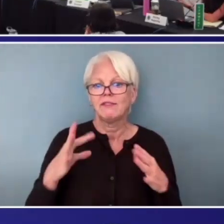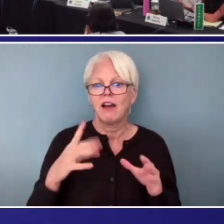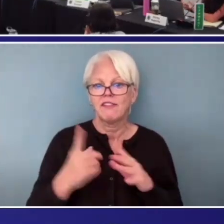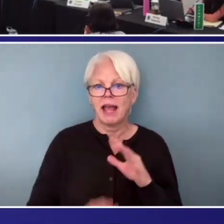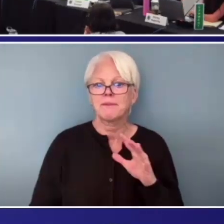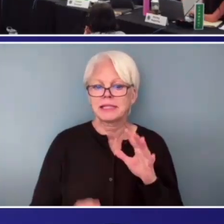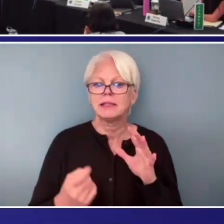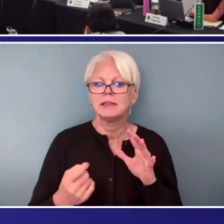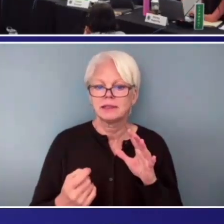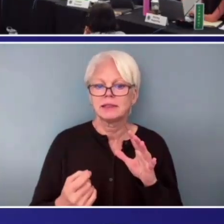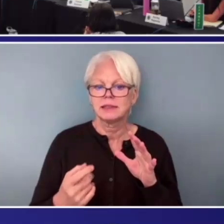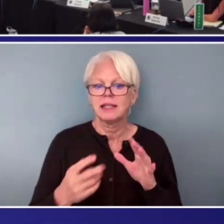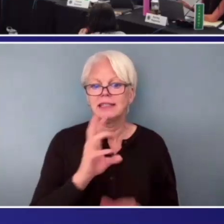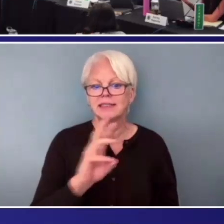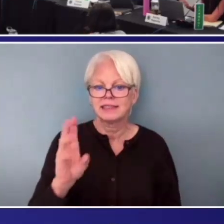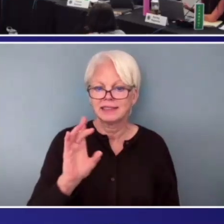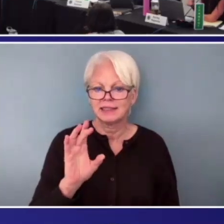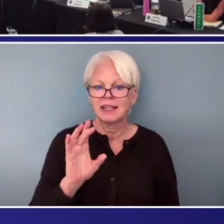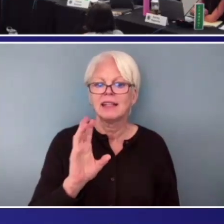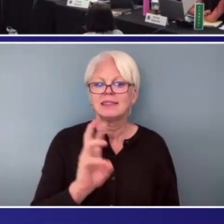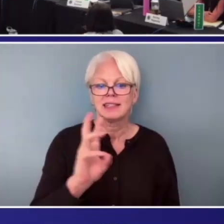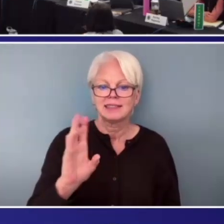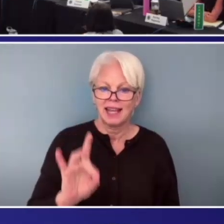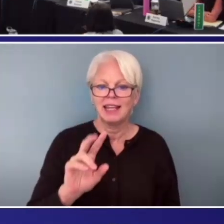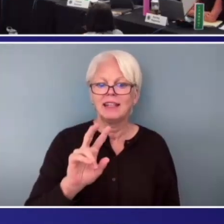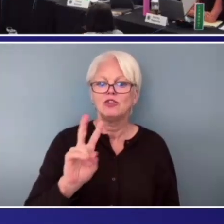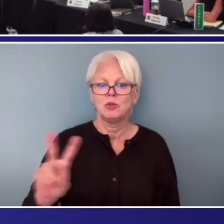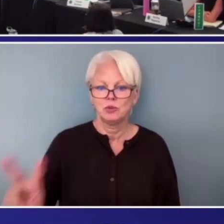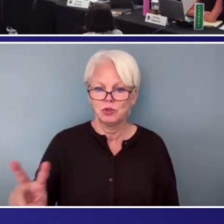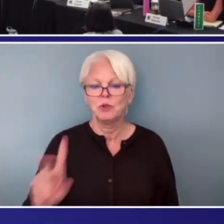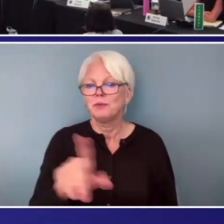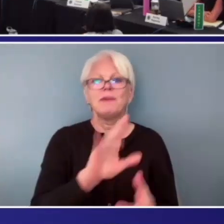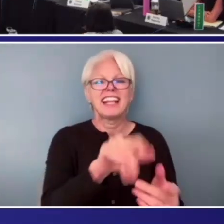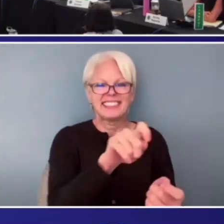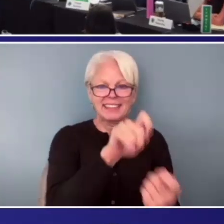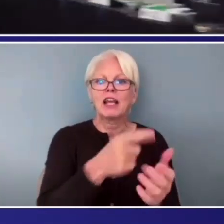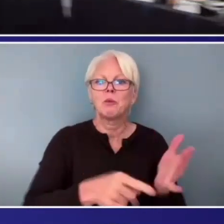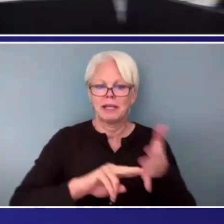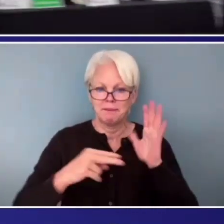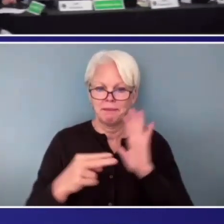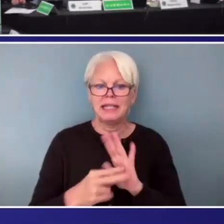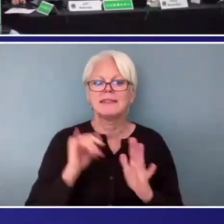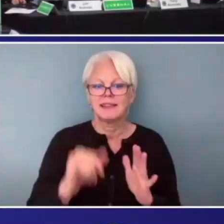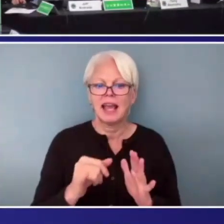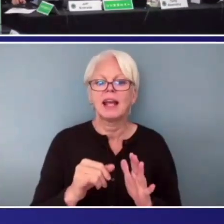That's exactly what it means. So 668.22 excludes approved leave of absences from withdrawals.